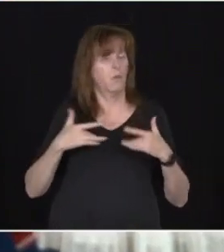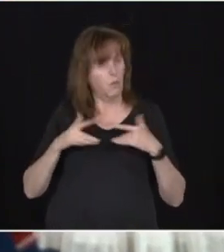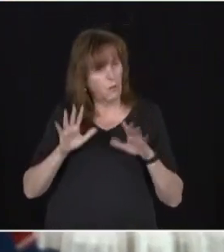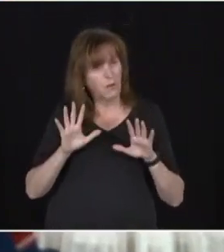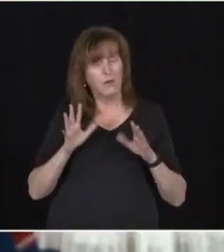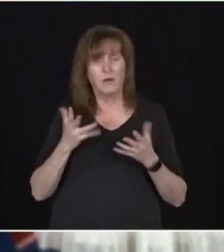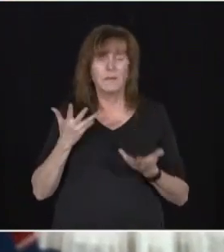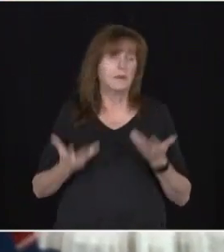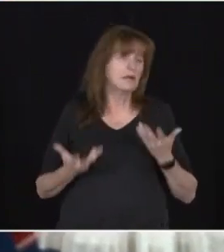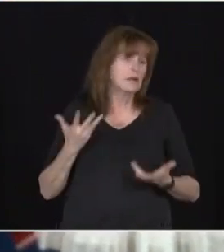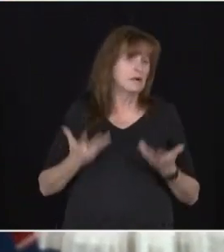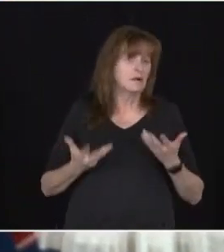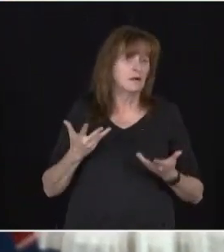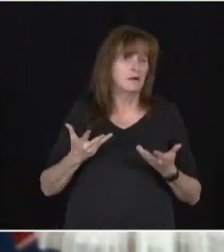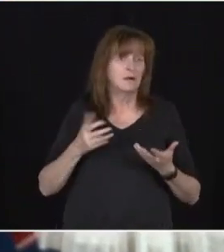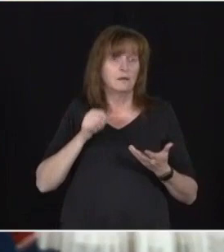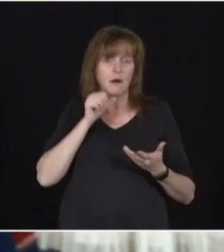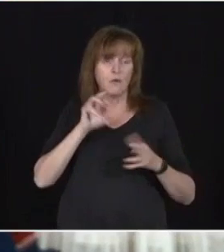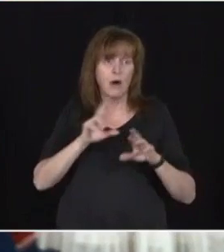be ready to reopen, then don't (